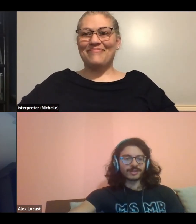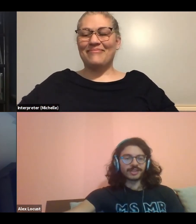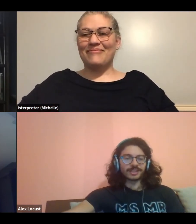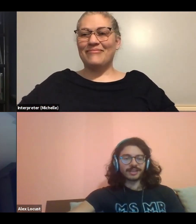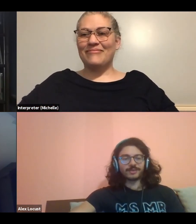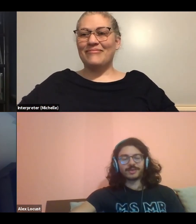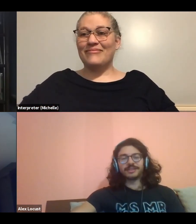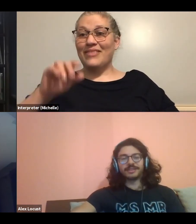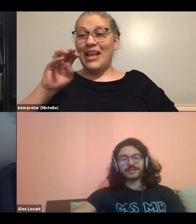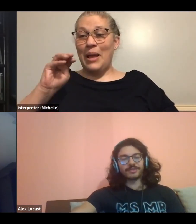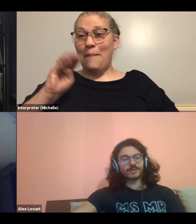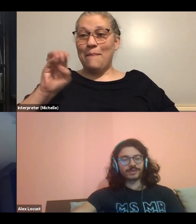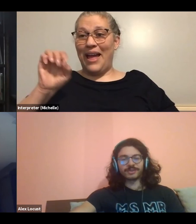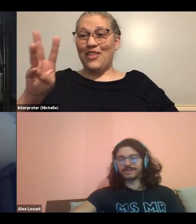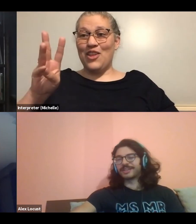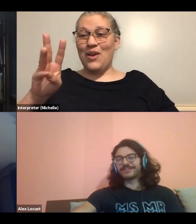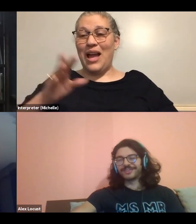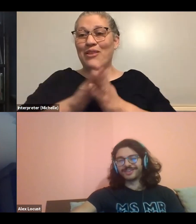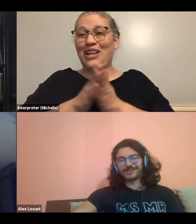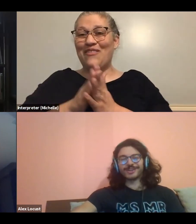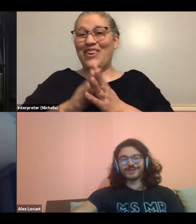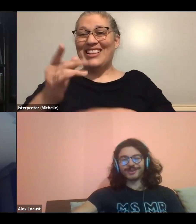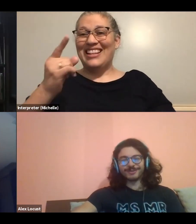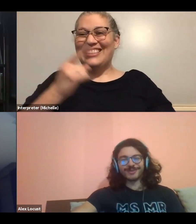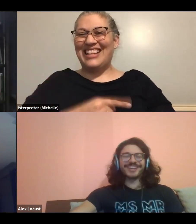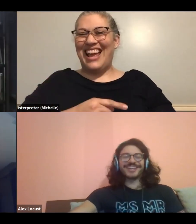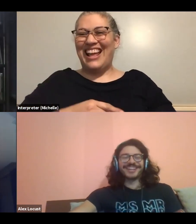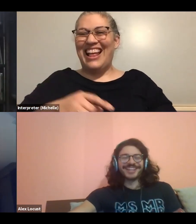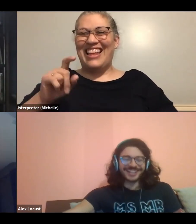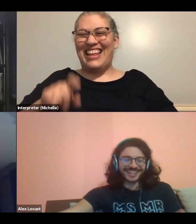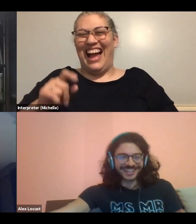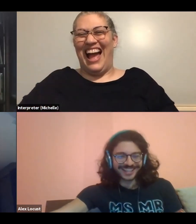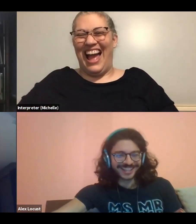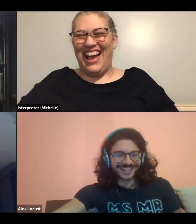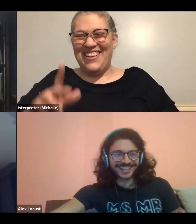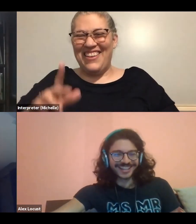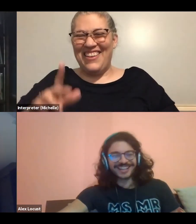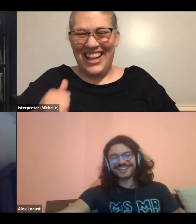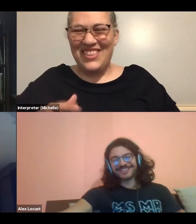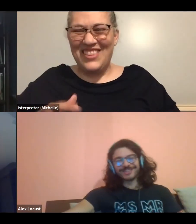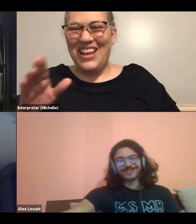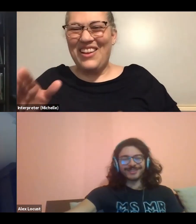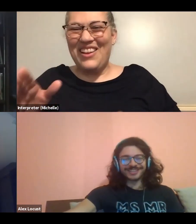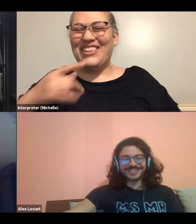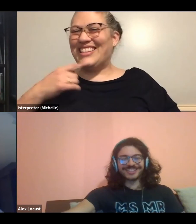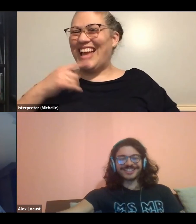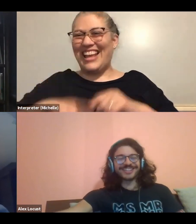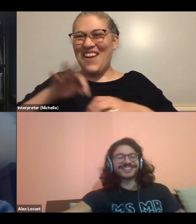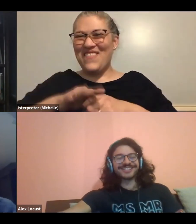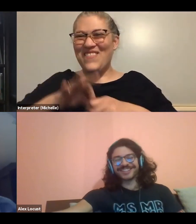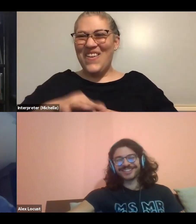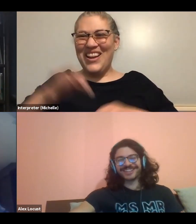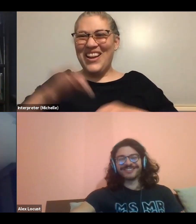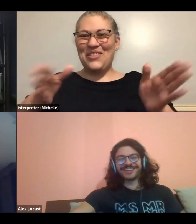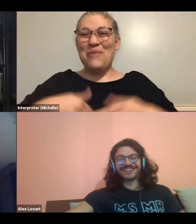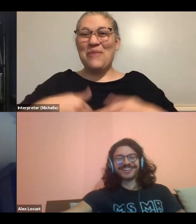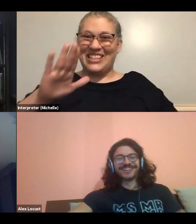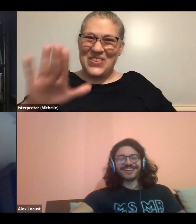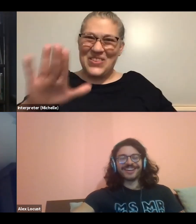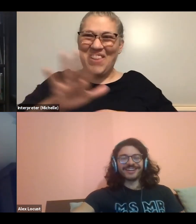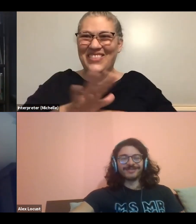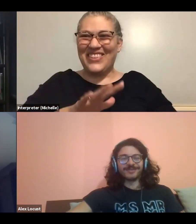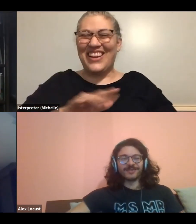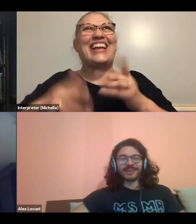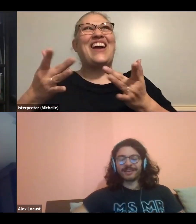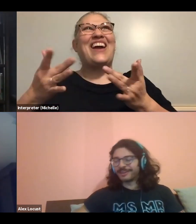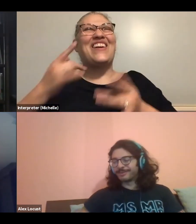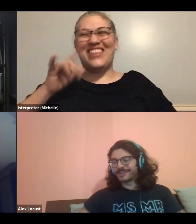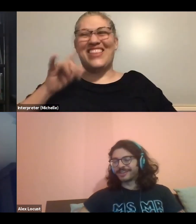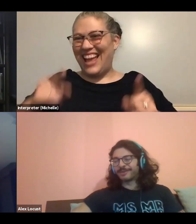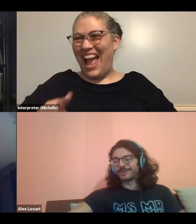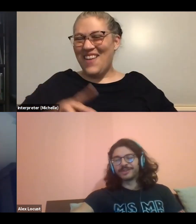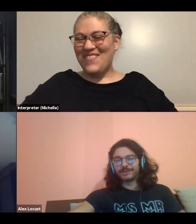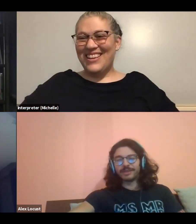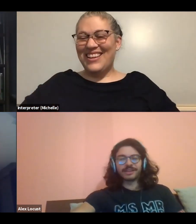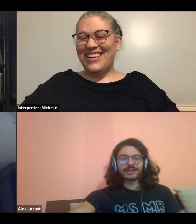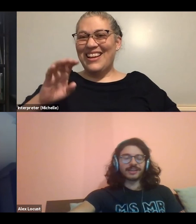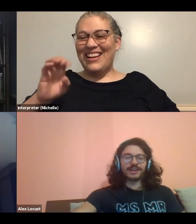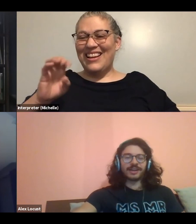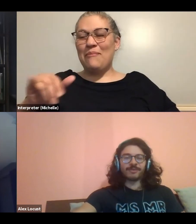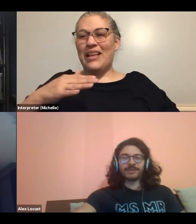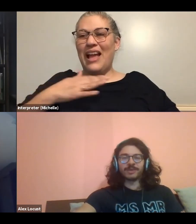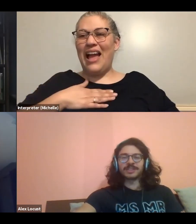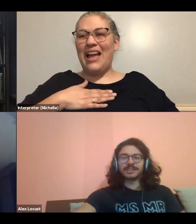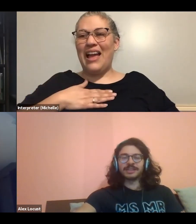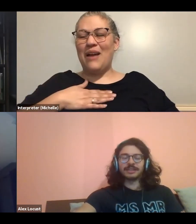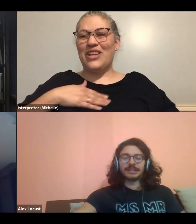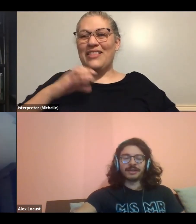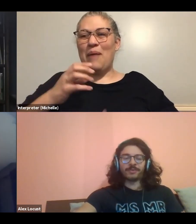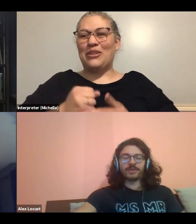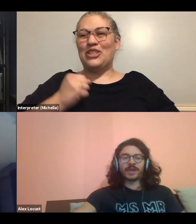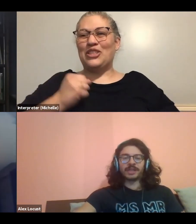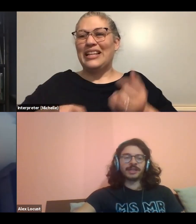Alex Locust: And Glamputee is just a celebration of my identity is coming together to make everything you see before you I'm you know I'm black I'm queer and disabled I really enjoy the spectacle of all of those things and just.